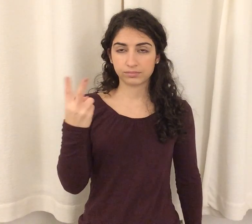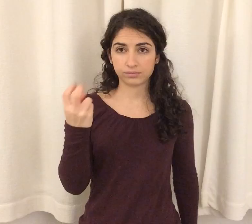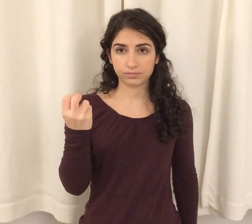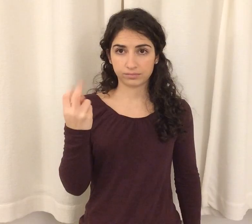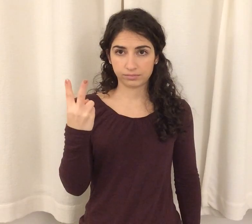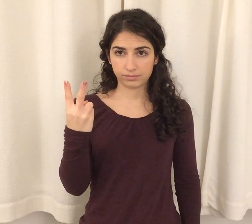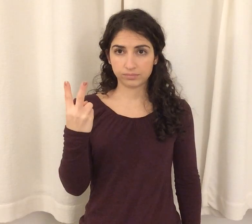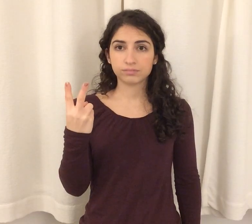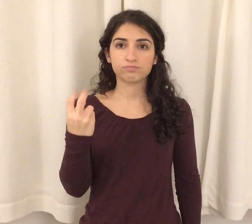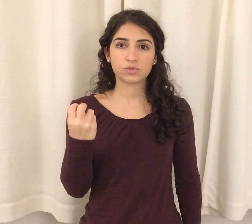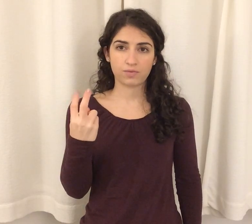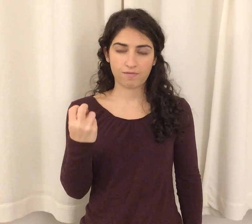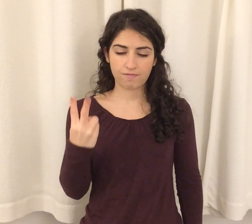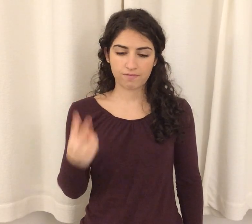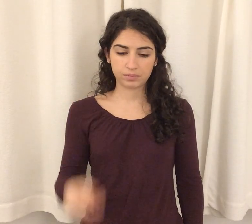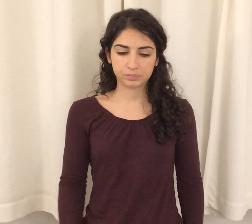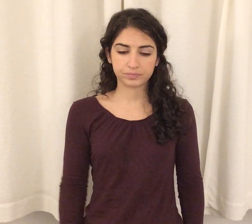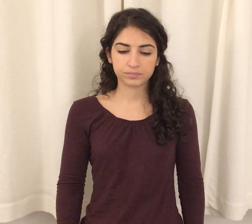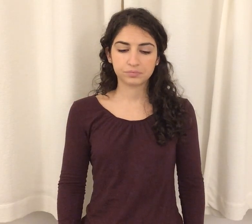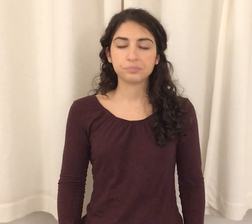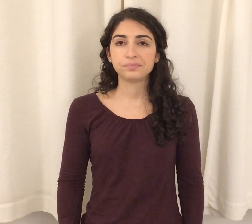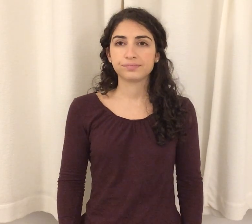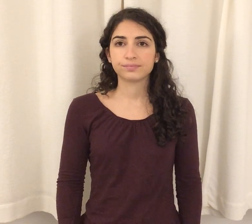number 12: